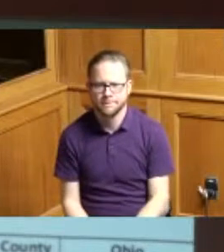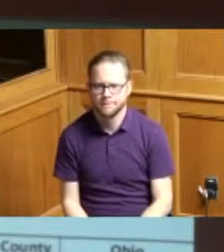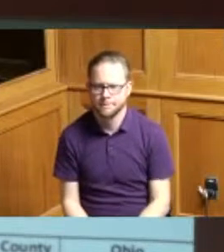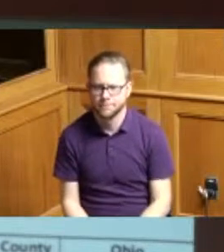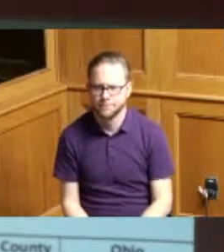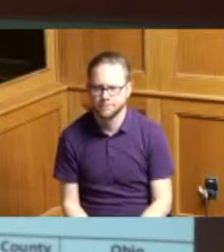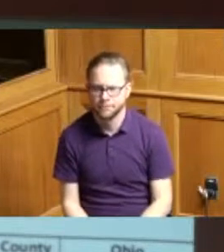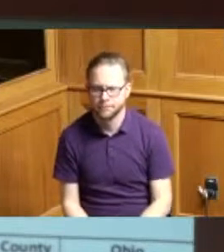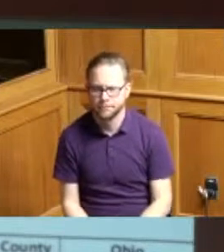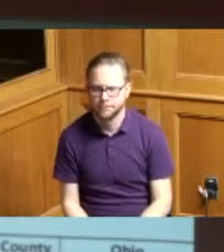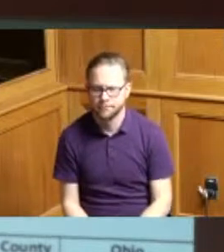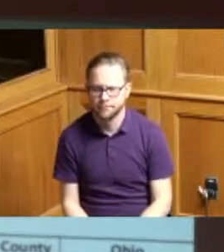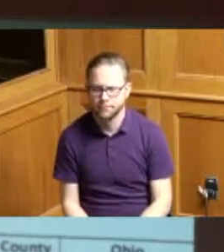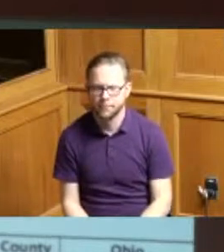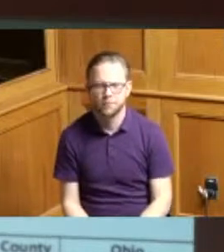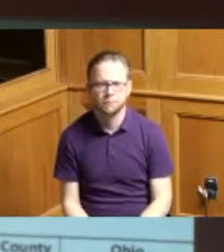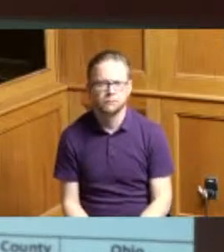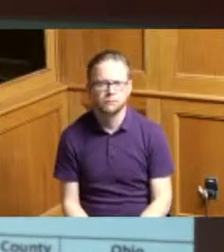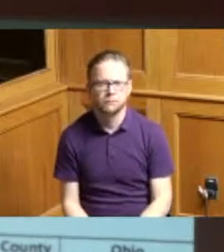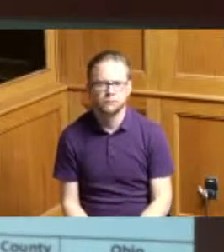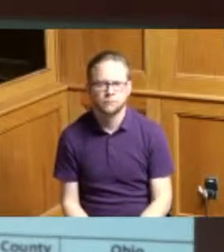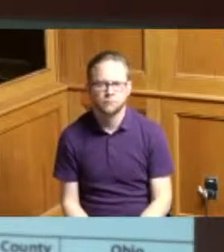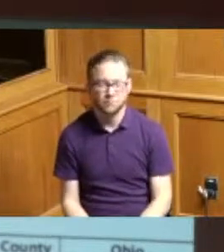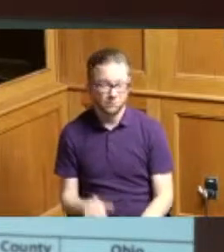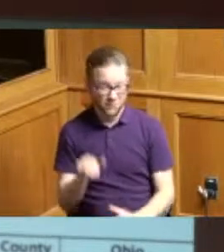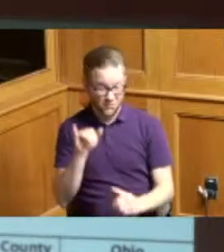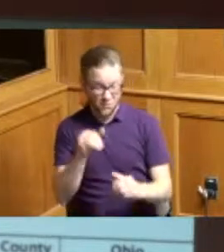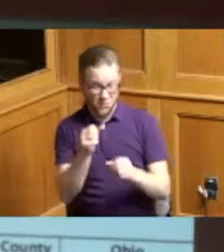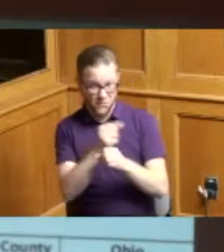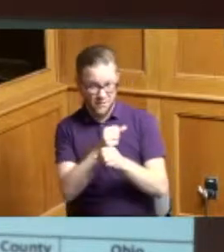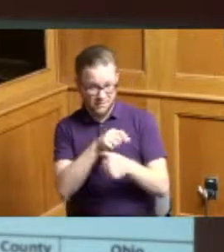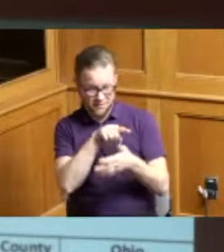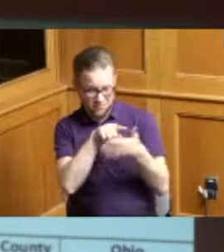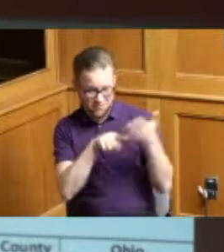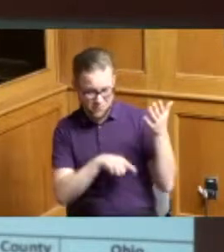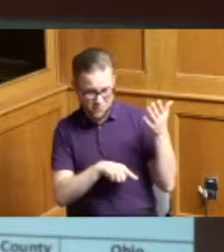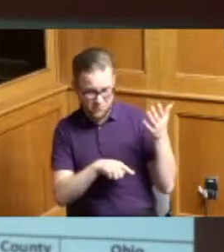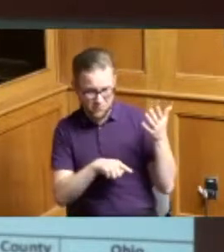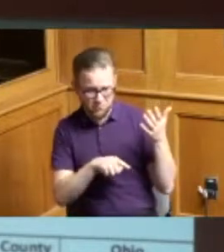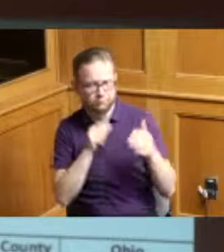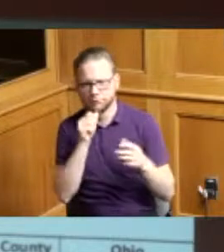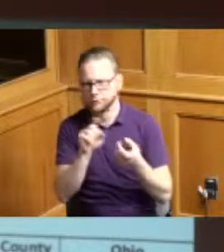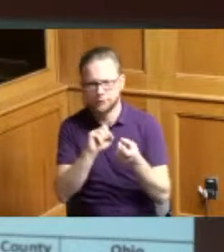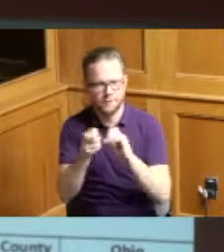and I will plan to provide you know that those data points won't change weekly but I will plan to